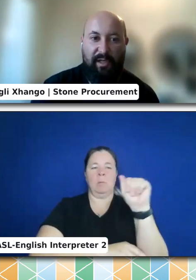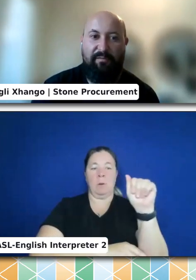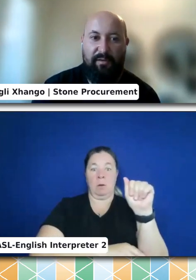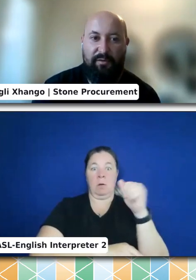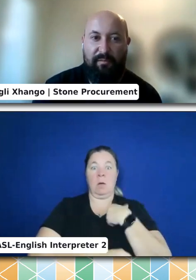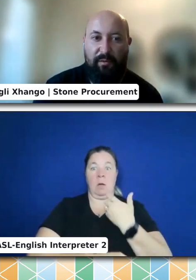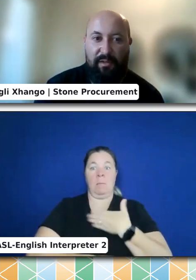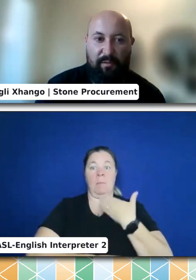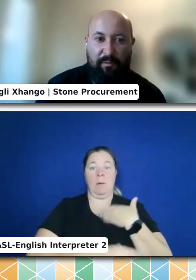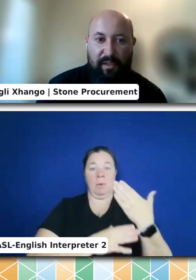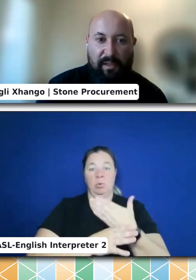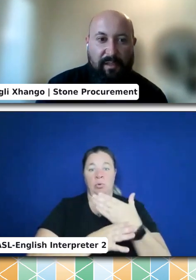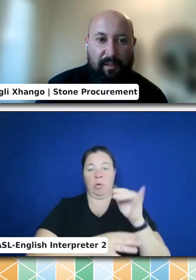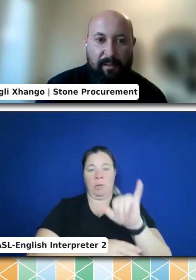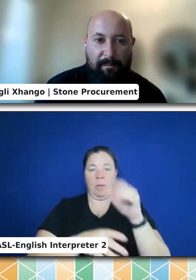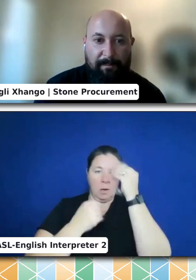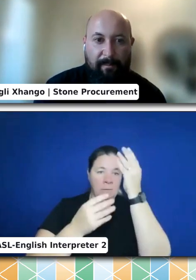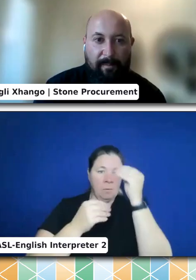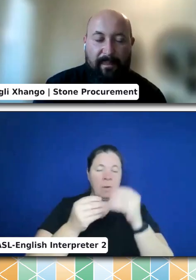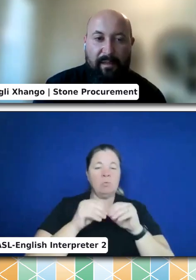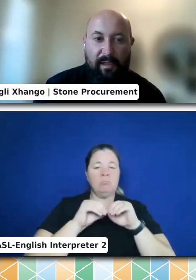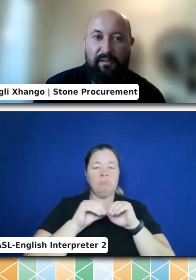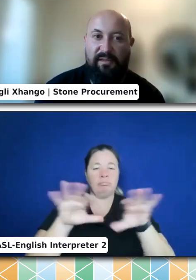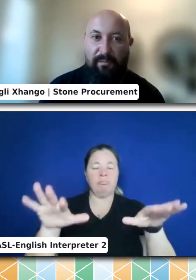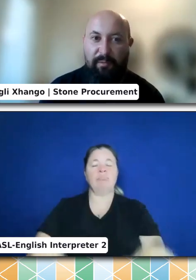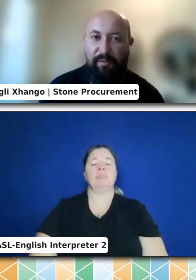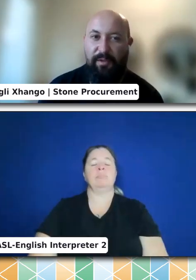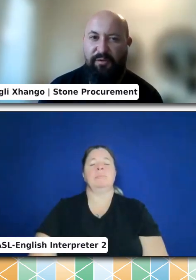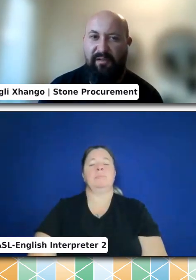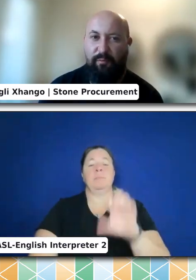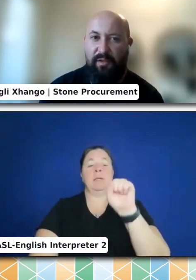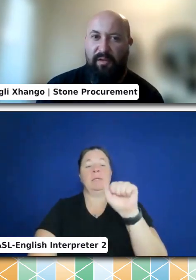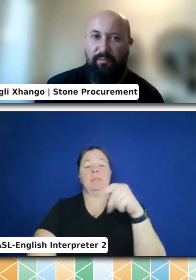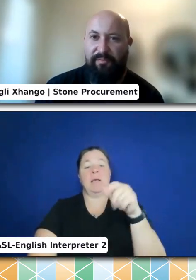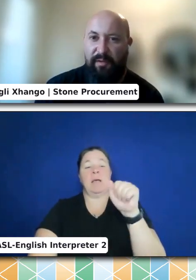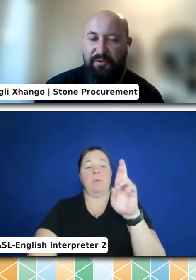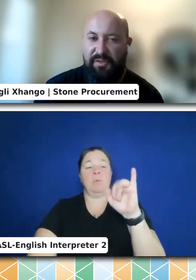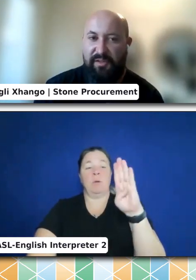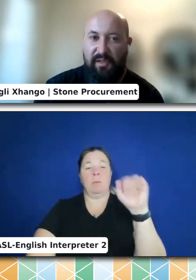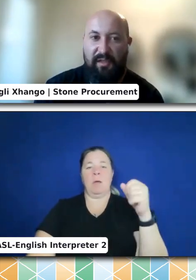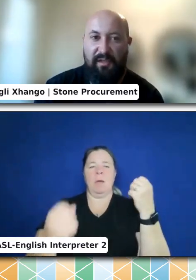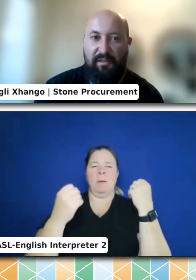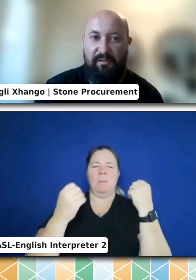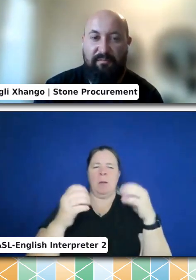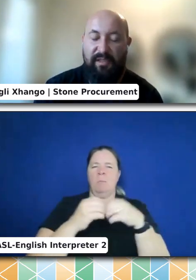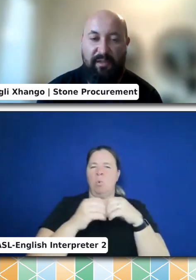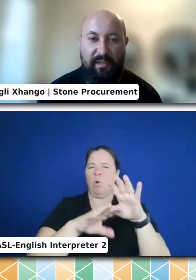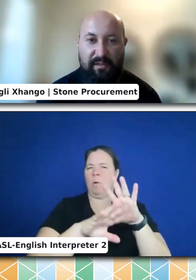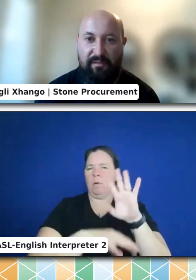But you can filter them out that way. Um, the Sapariba, you saw quite a lot more filters, uh, uh, even, like.